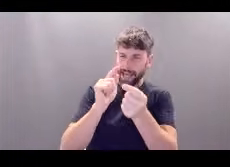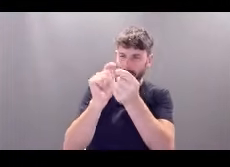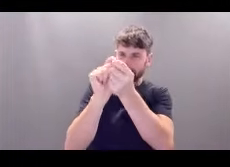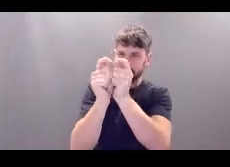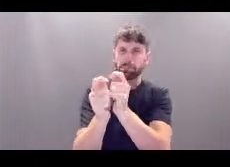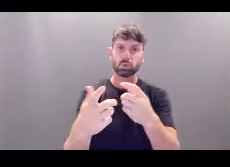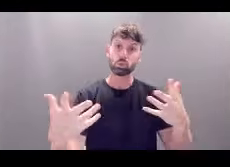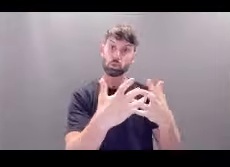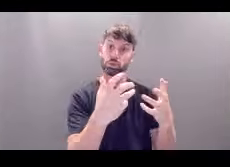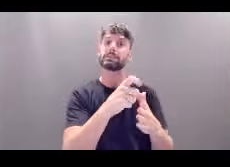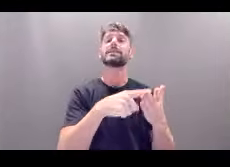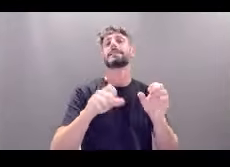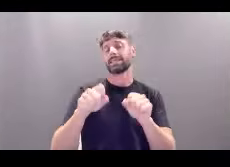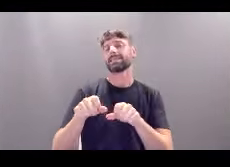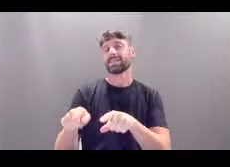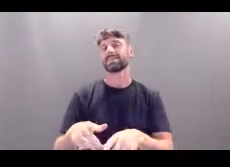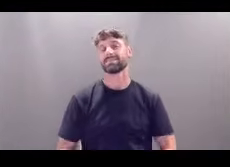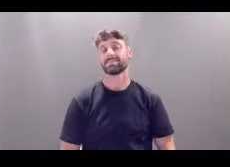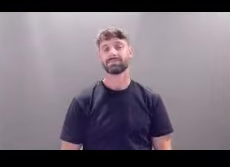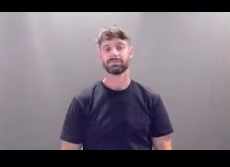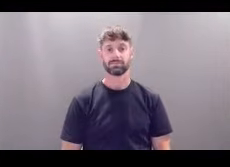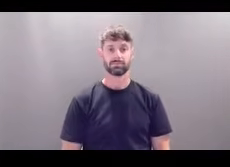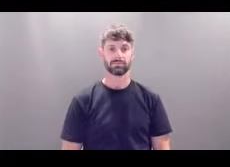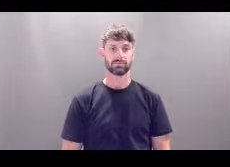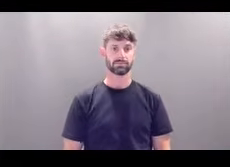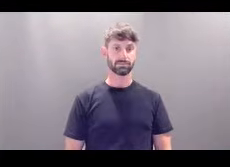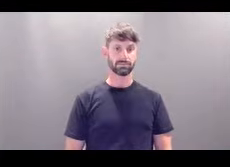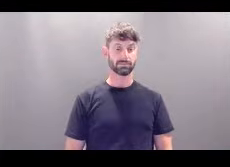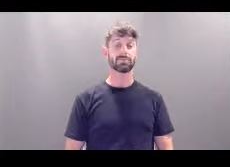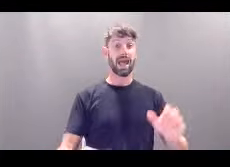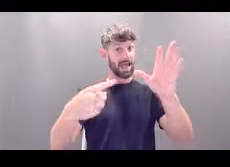AT is only the equipment a person needs because it